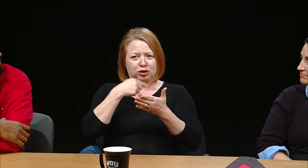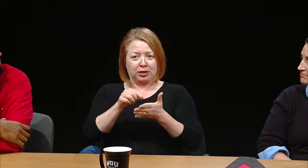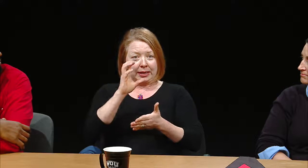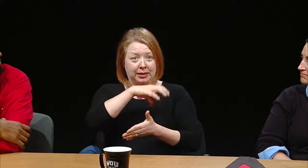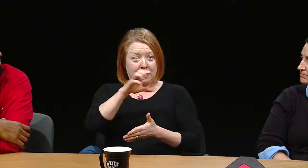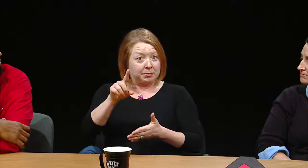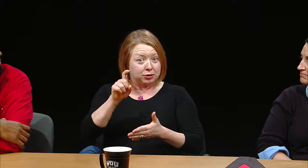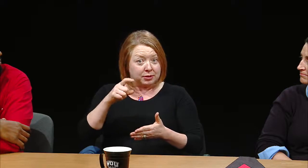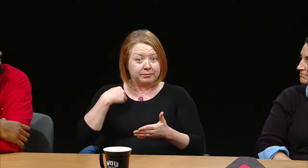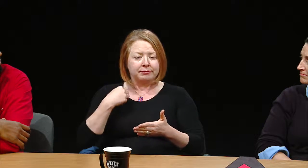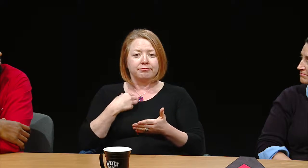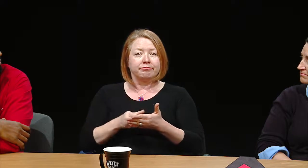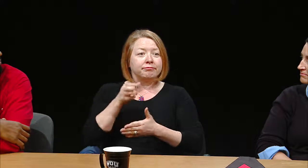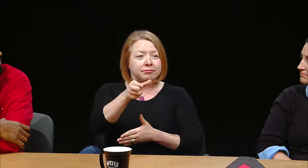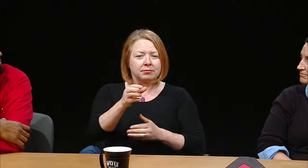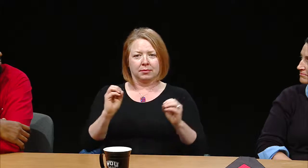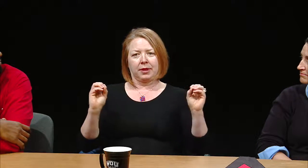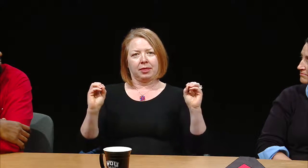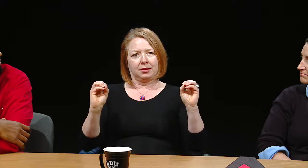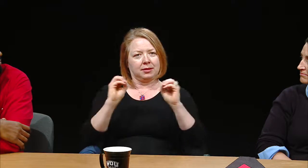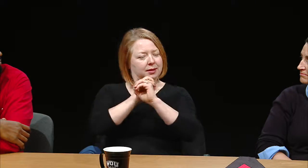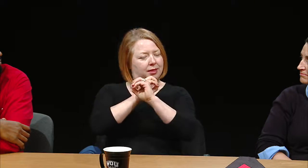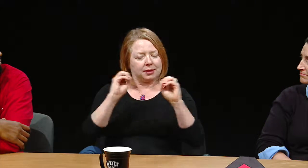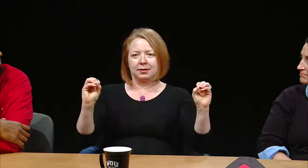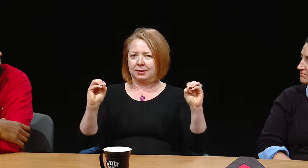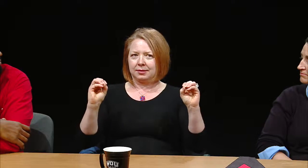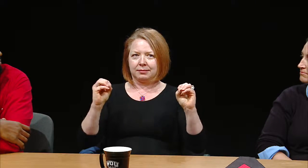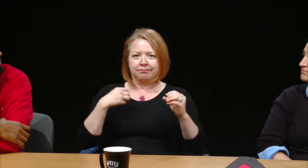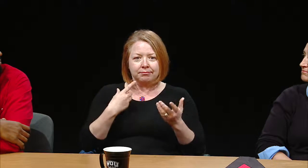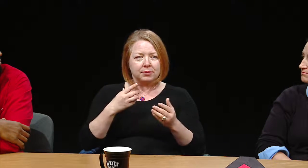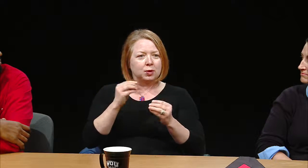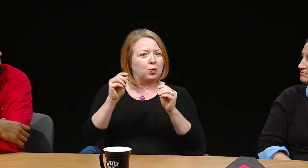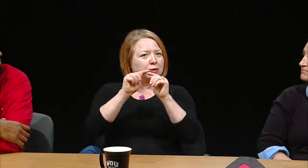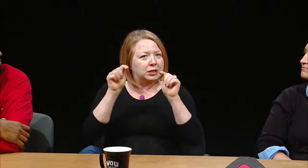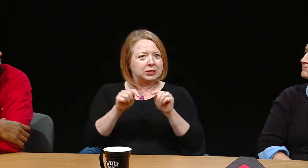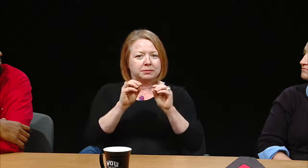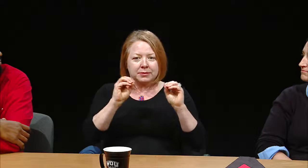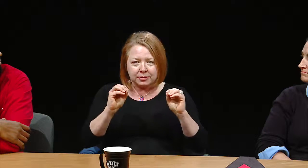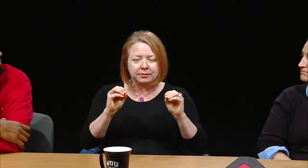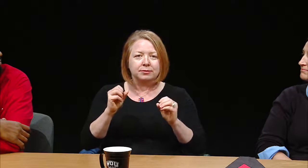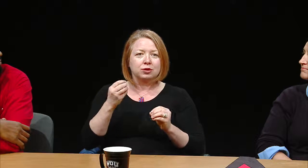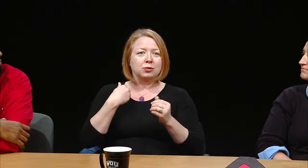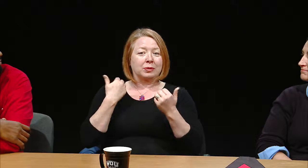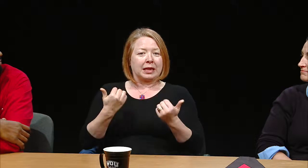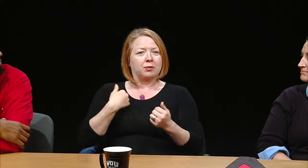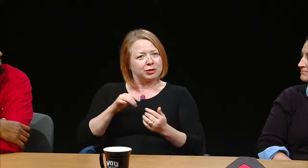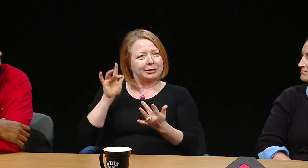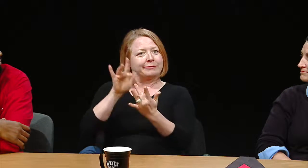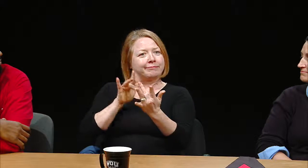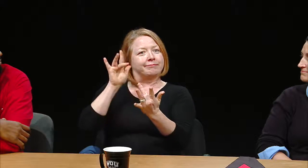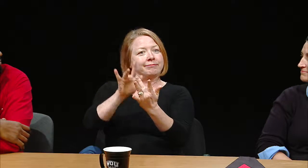And so then when I am watching the captions with my partner or with my son who is also deaf,